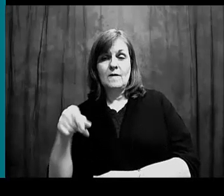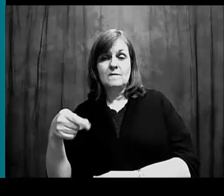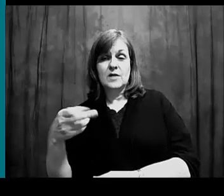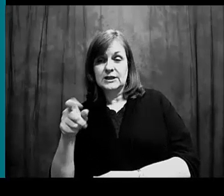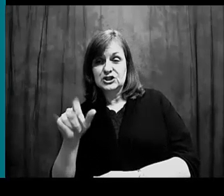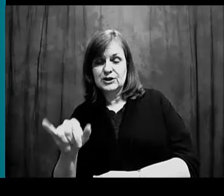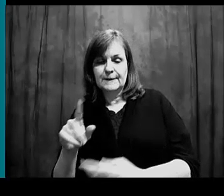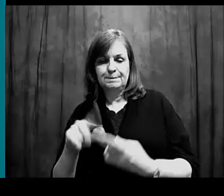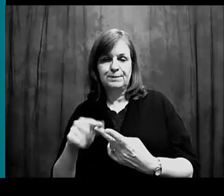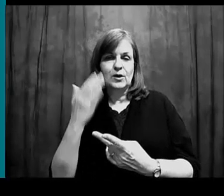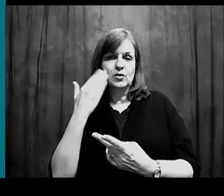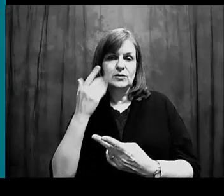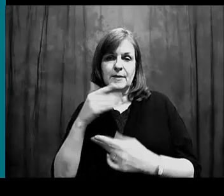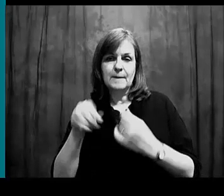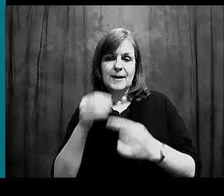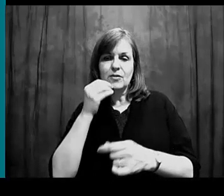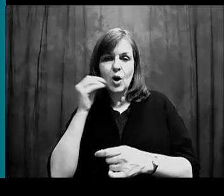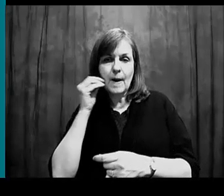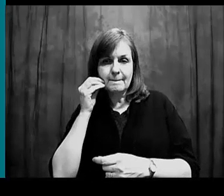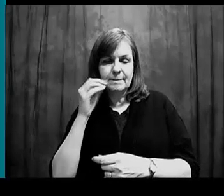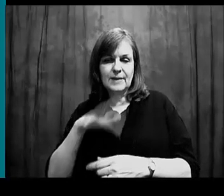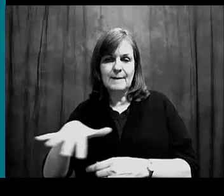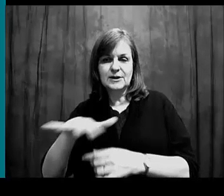maybe we know something about habitat